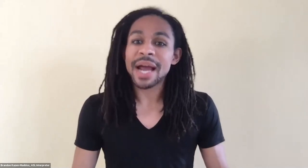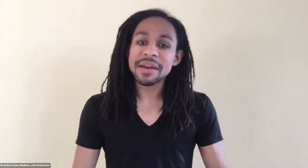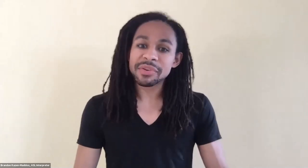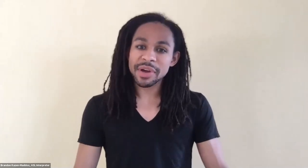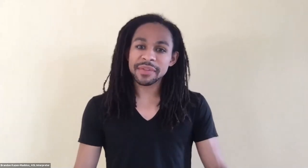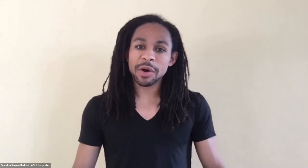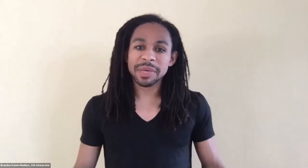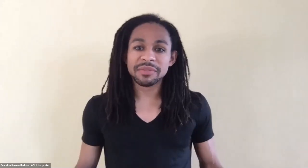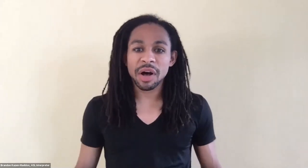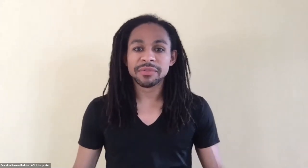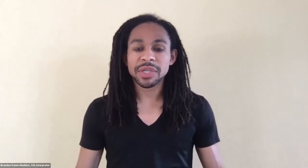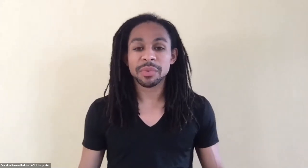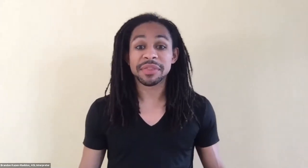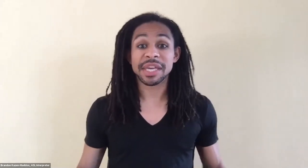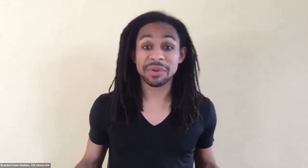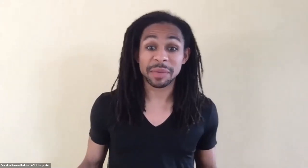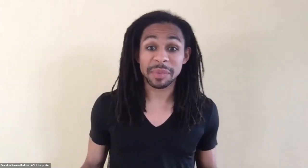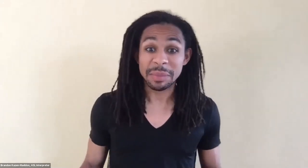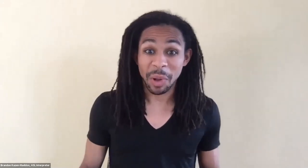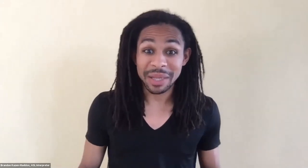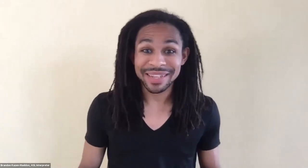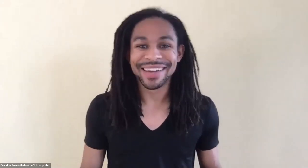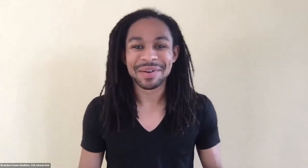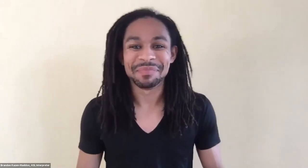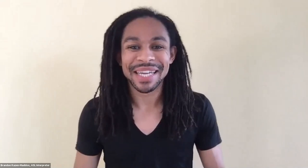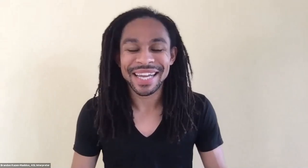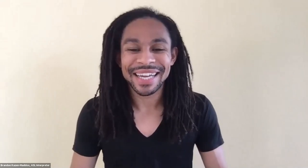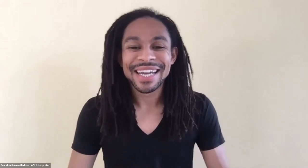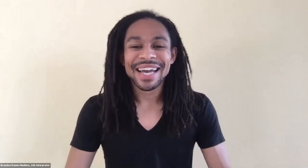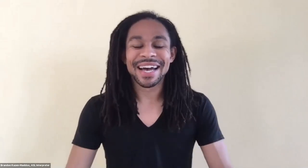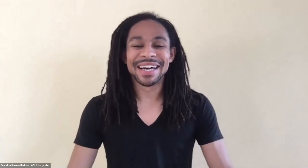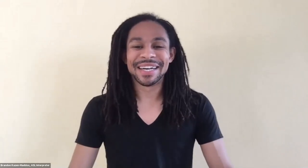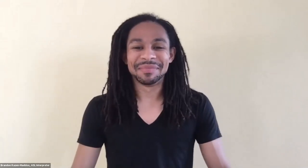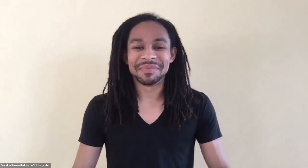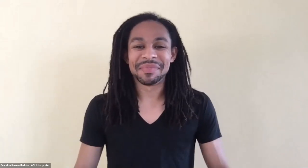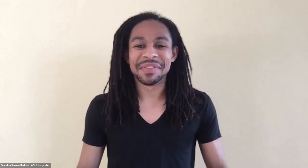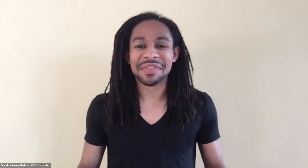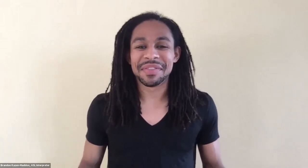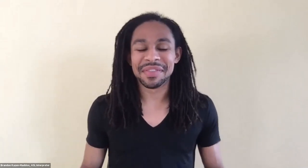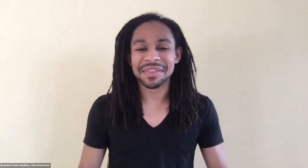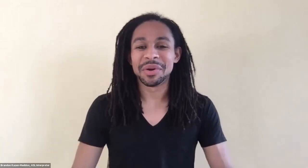And I never thought that I would be involved with hearing people , meaning, you know,